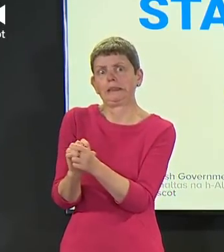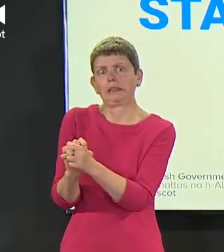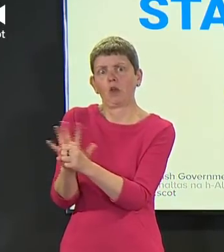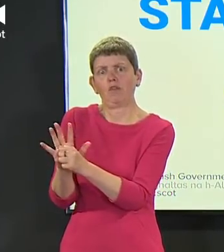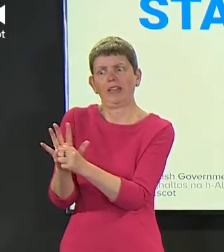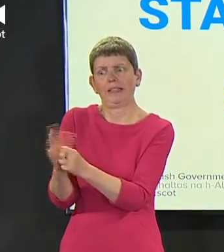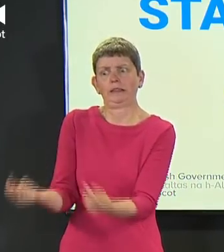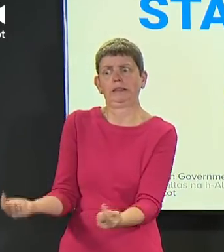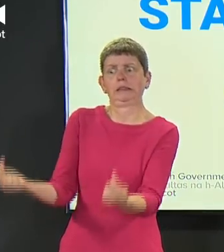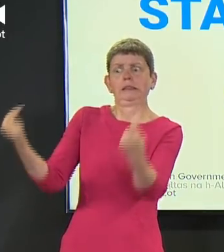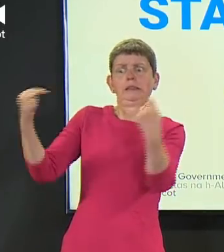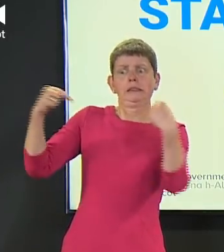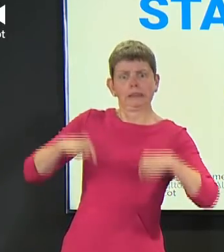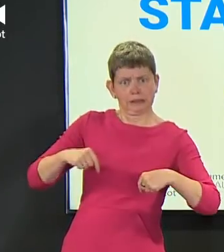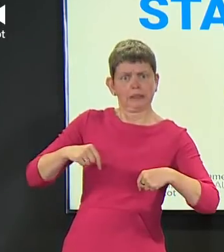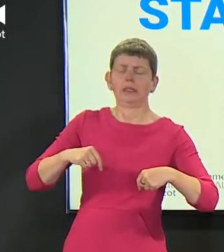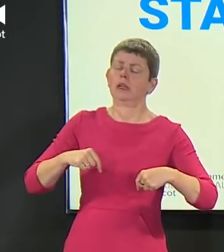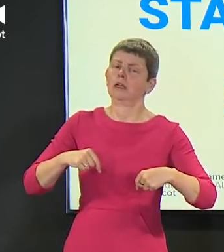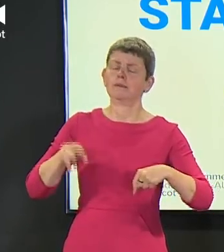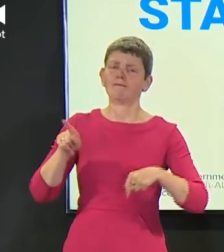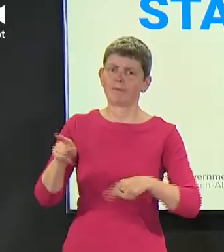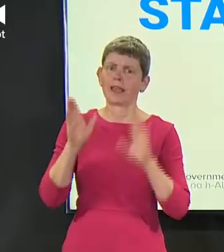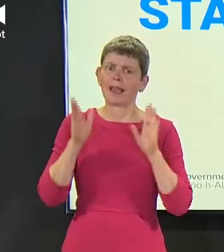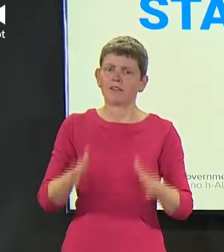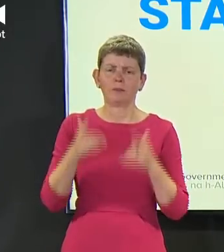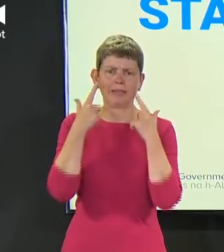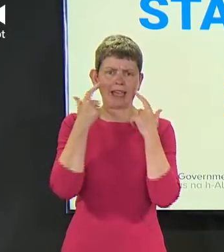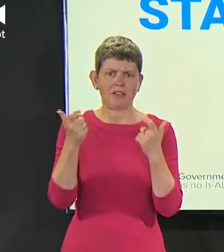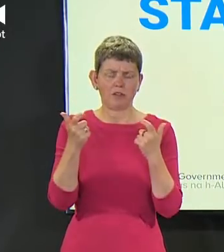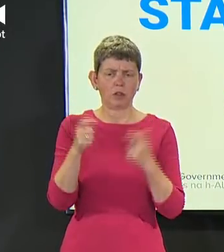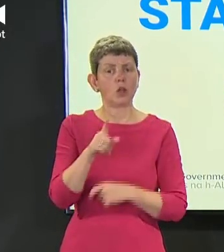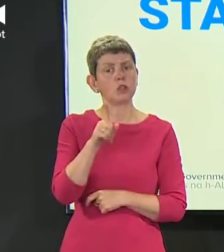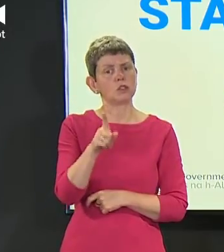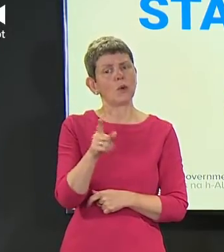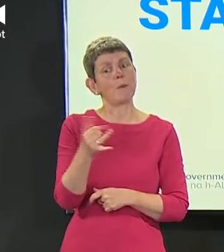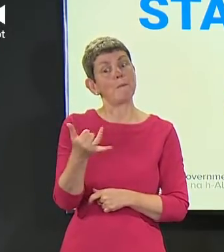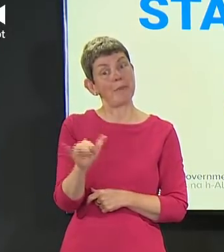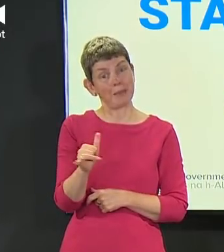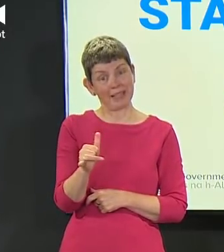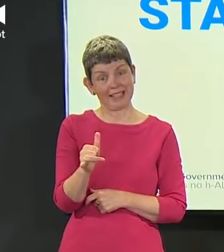variants of the virus being imported into Scotland so it may well be the case that we do have to